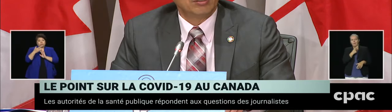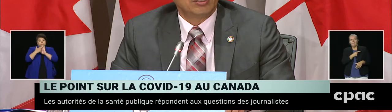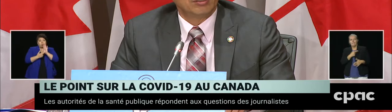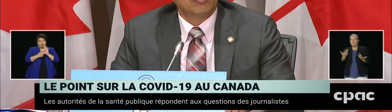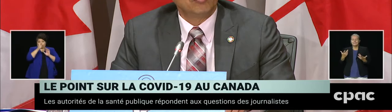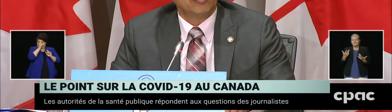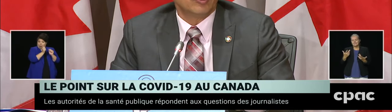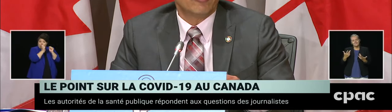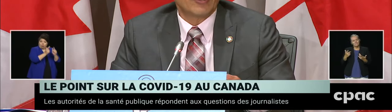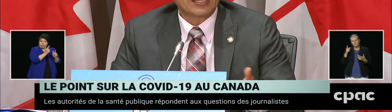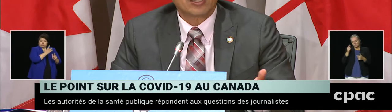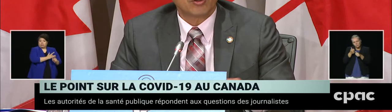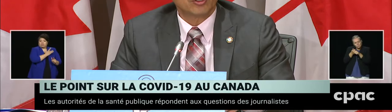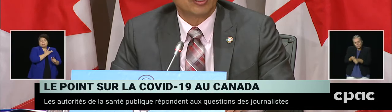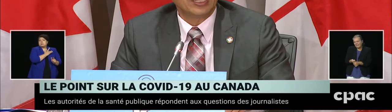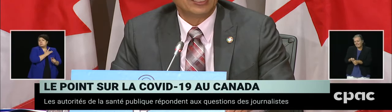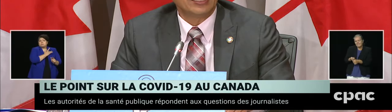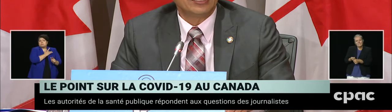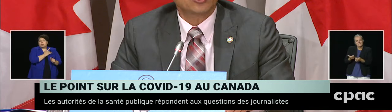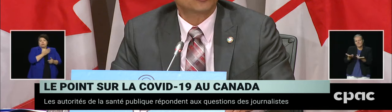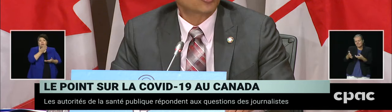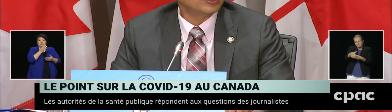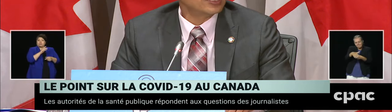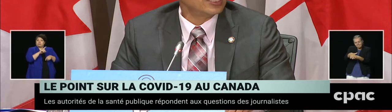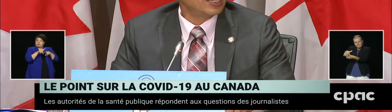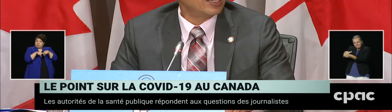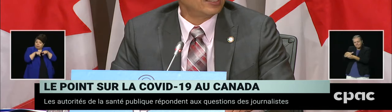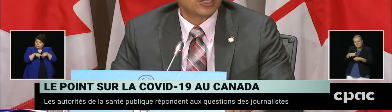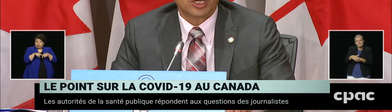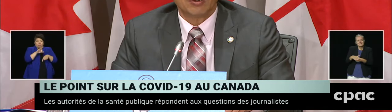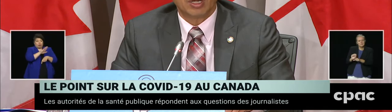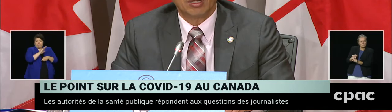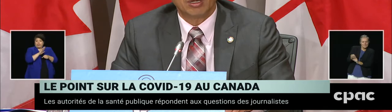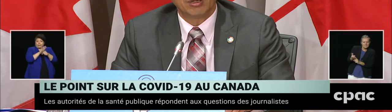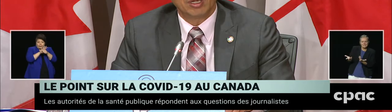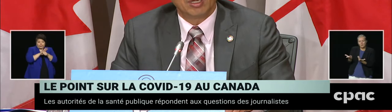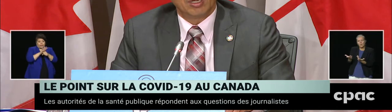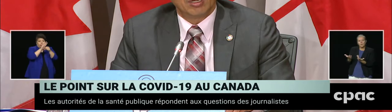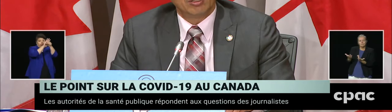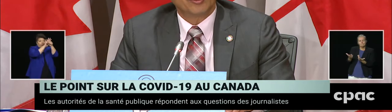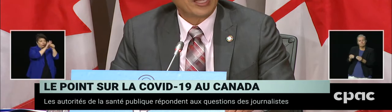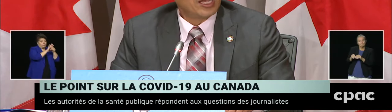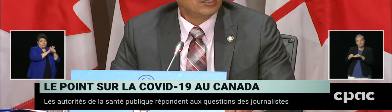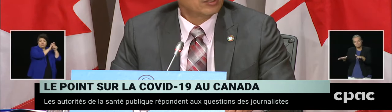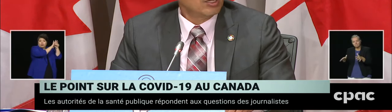BLANKET POLICY FOR THE ENTIRE